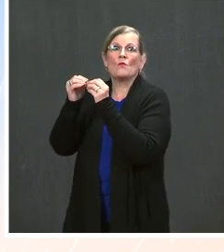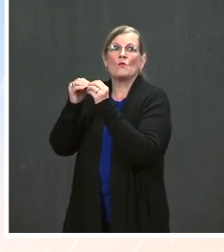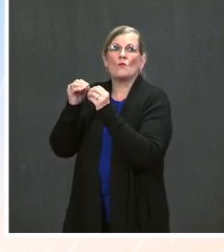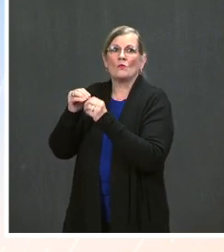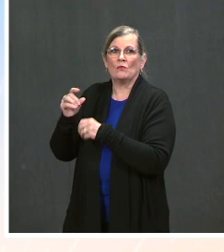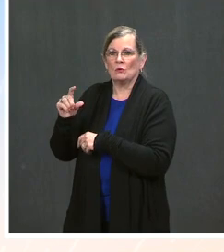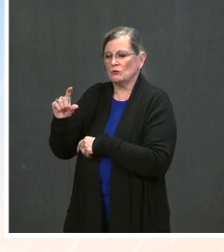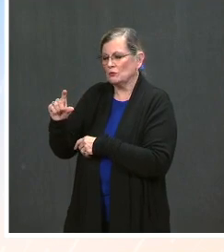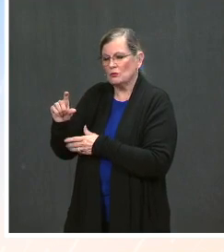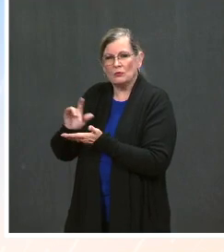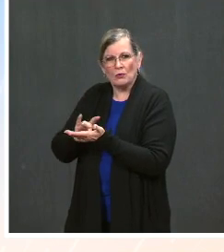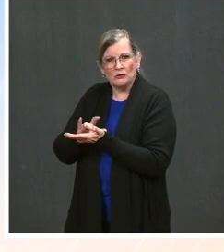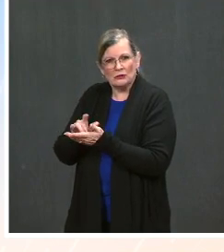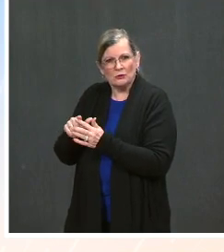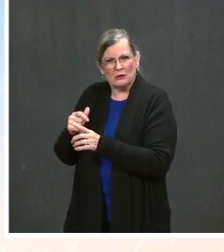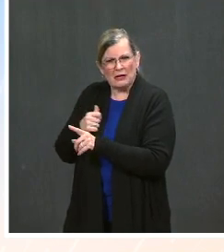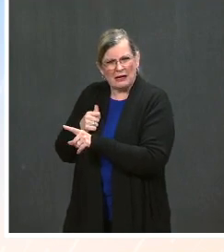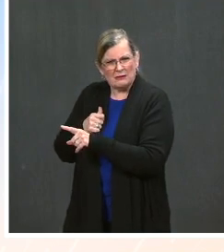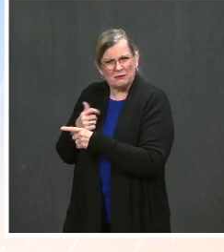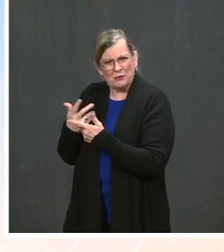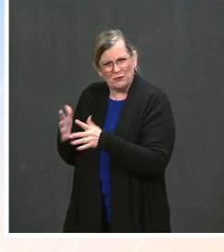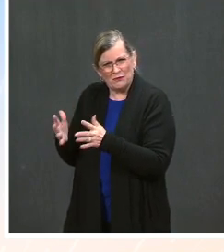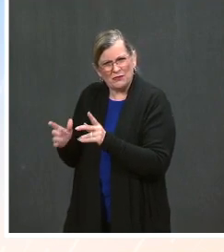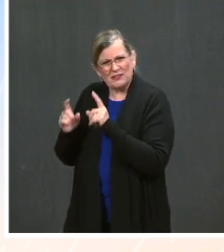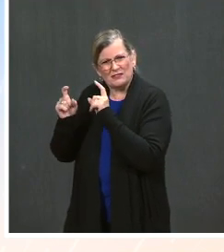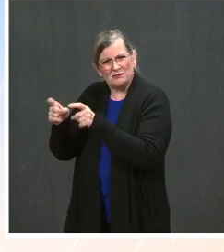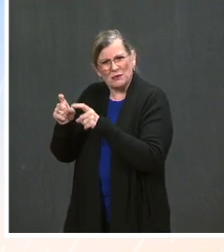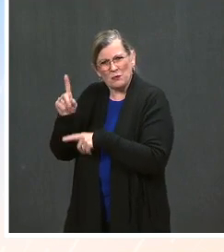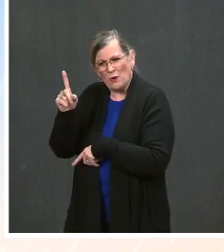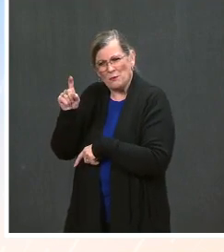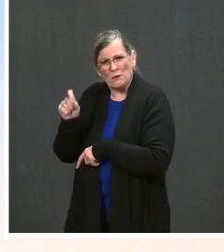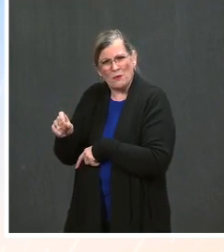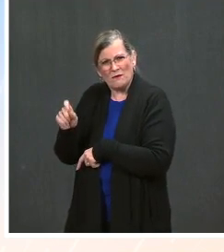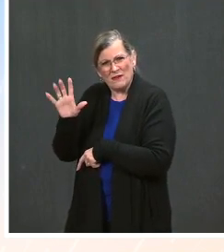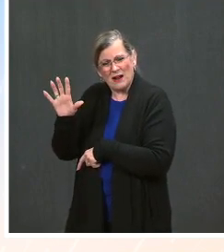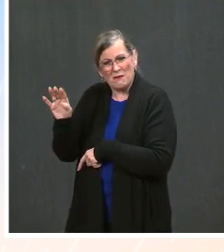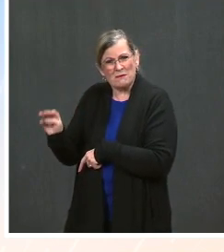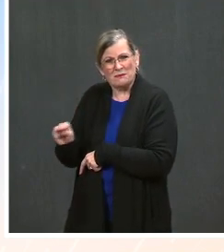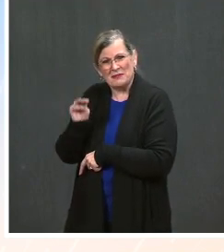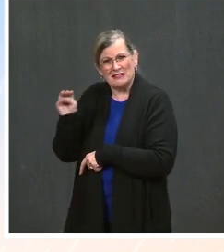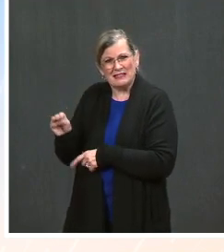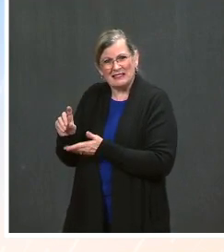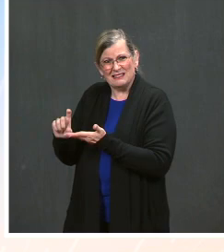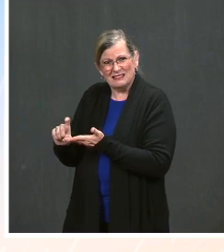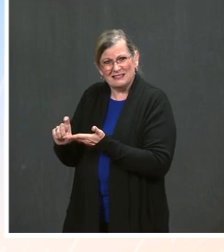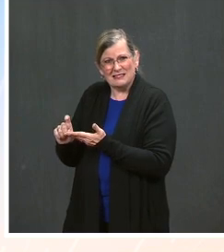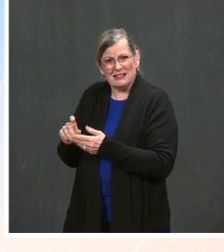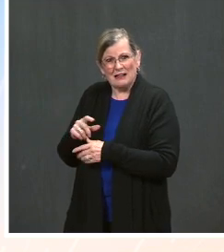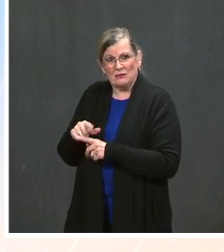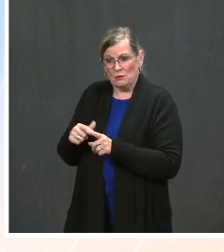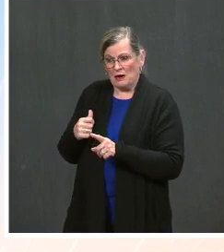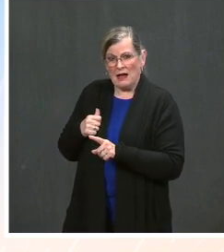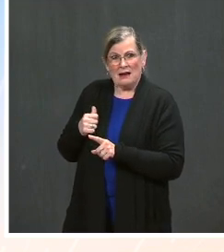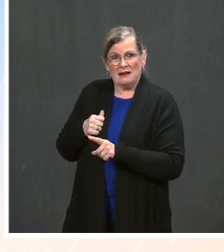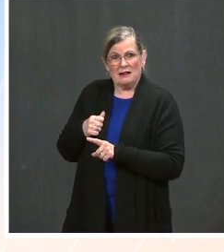of AstraZeneca to Canada, allowing them to receive doses sooner than they would through the normal procurement process.